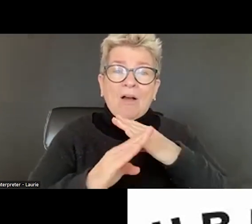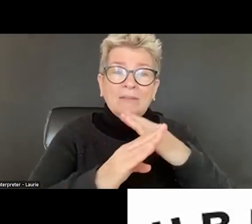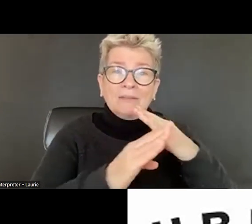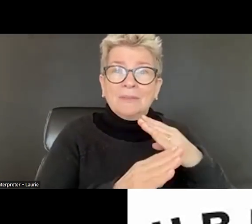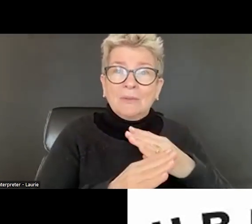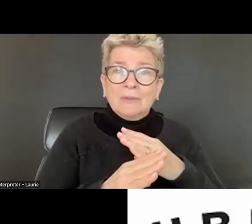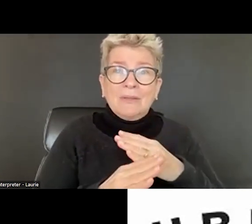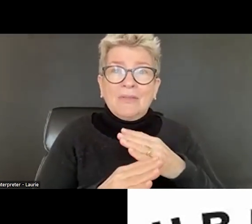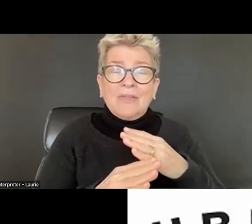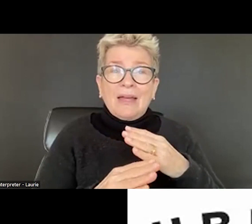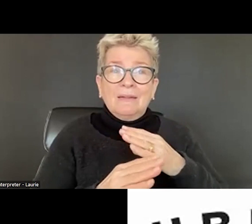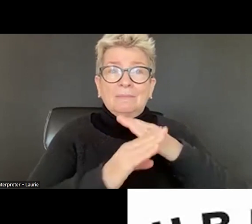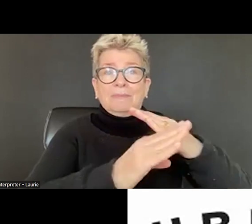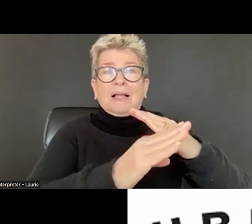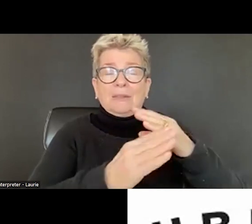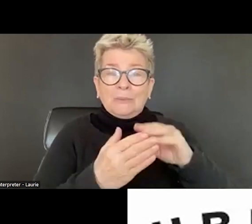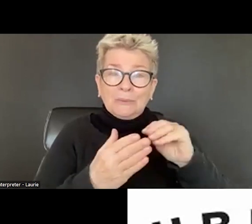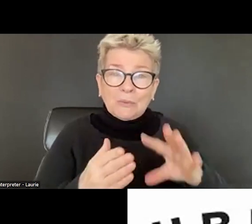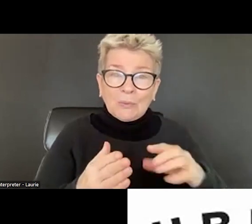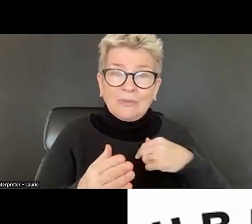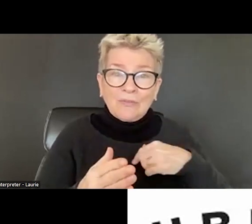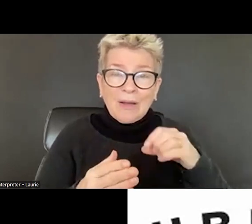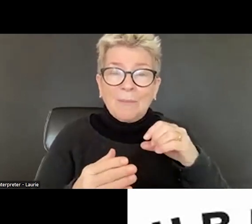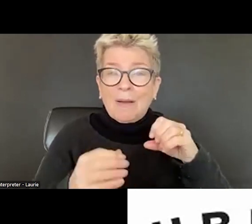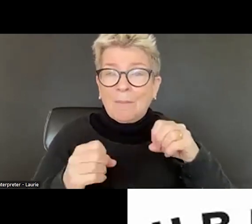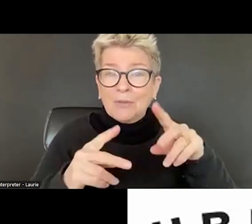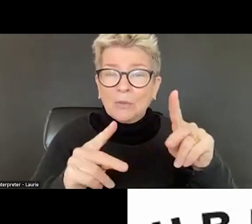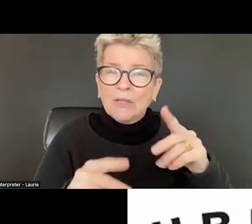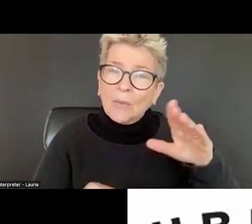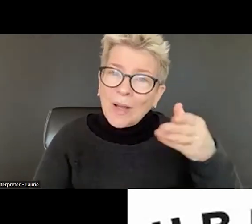opportunities. So welcome Julie; would you mind telling us a little bit about